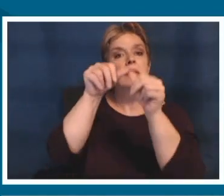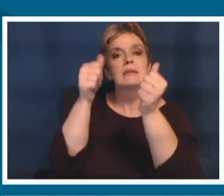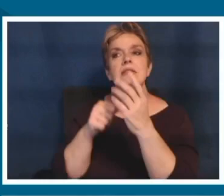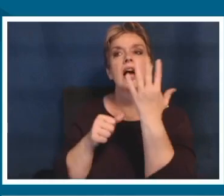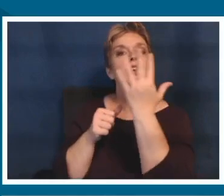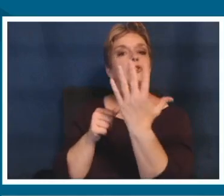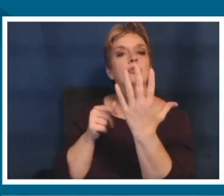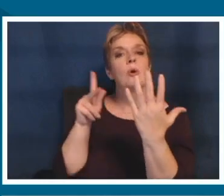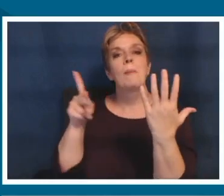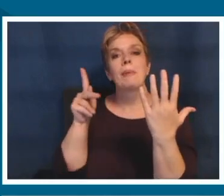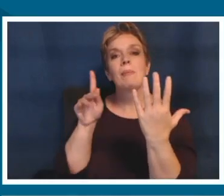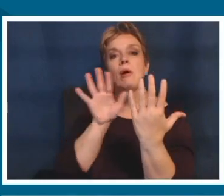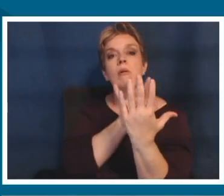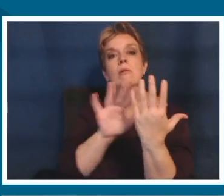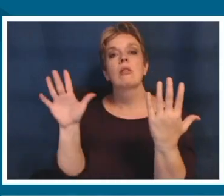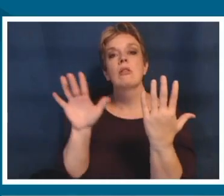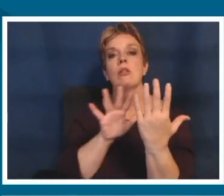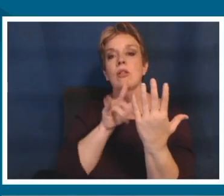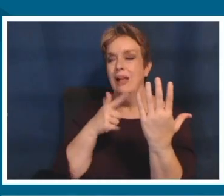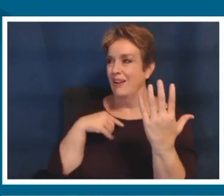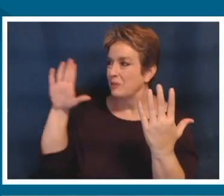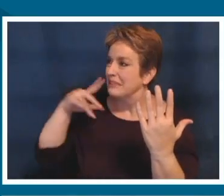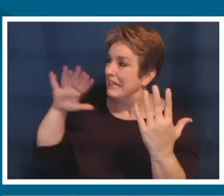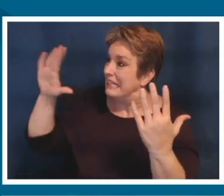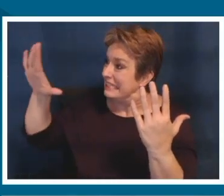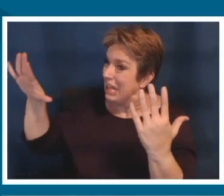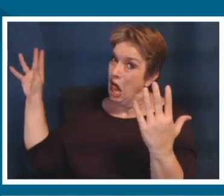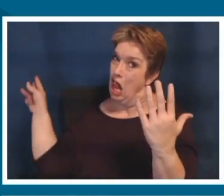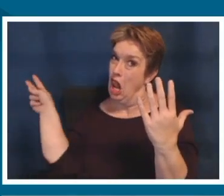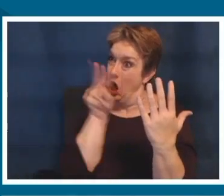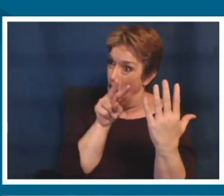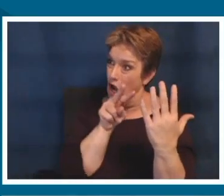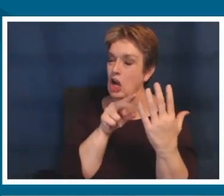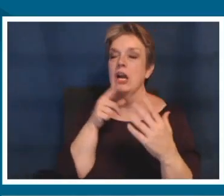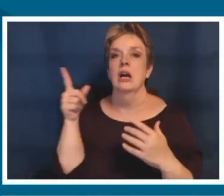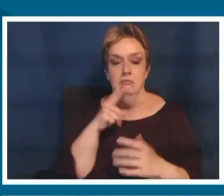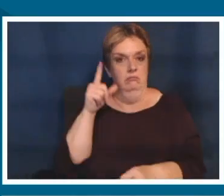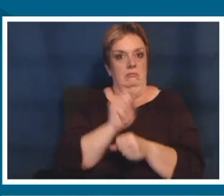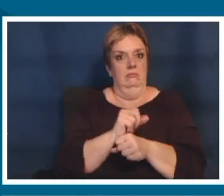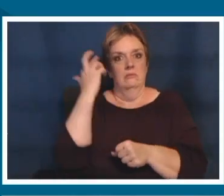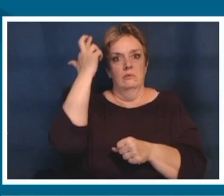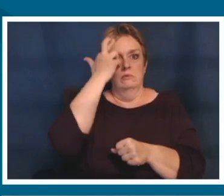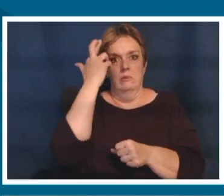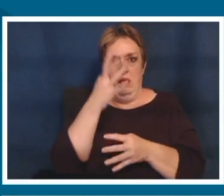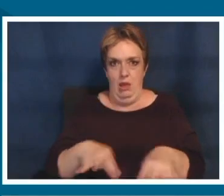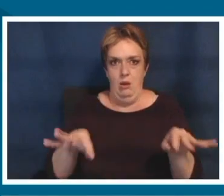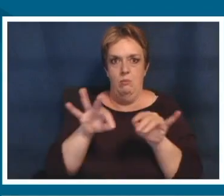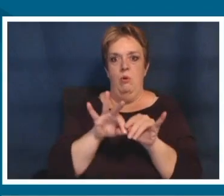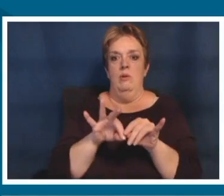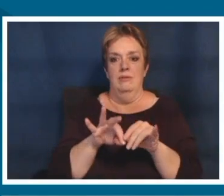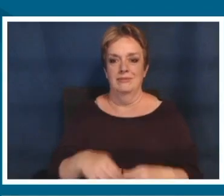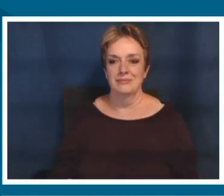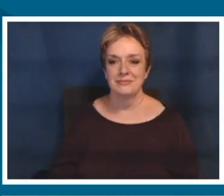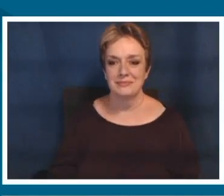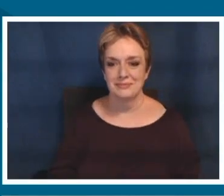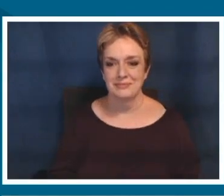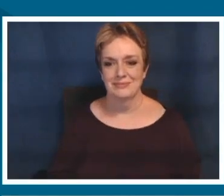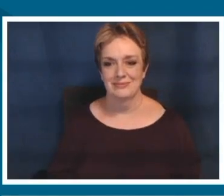that over yeah anyone had trouble hearing her yeah when she said that too i was like